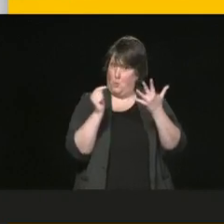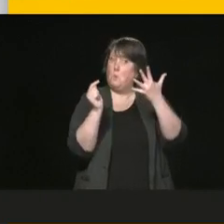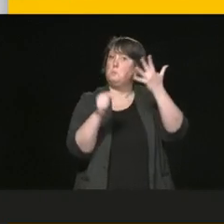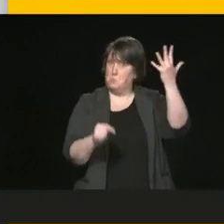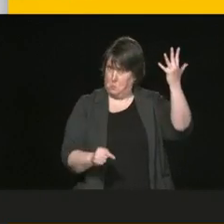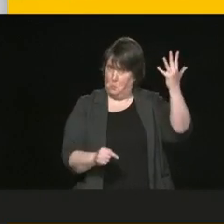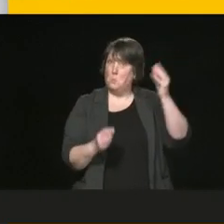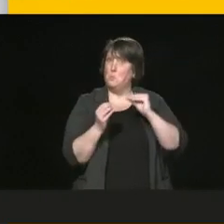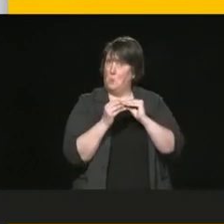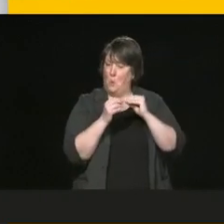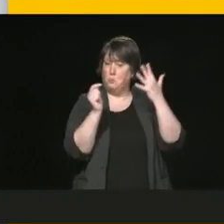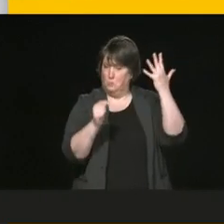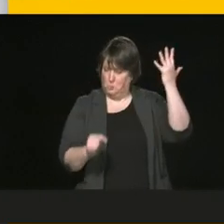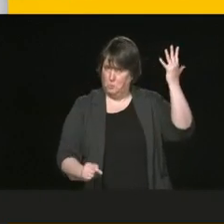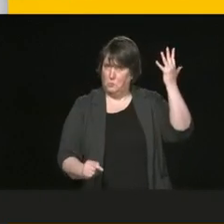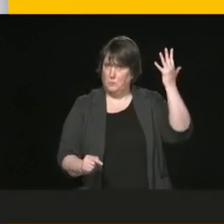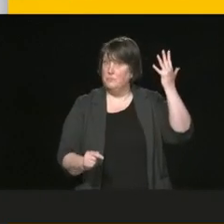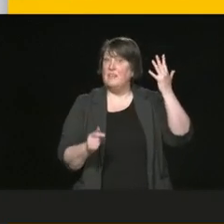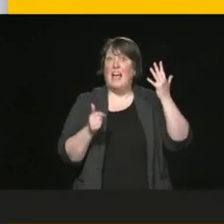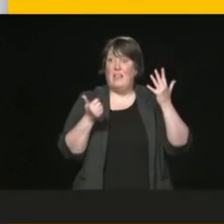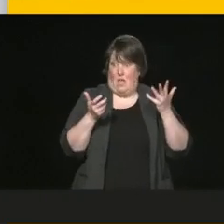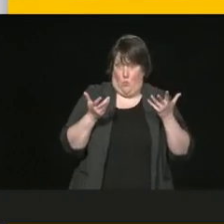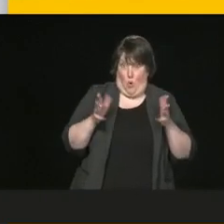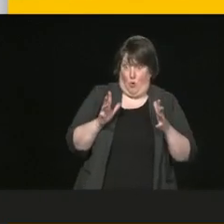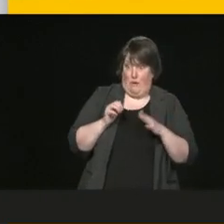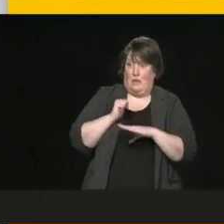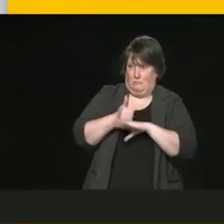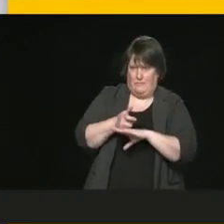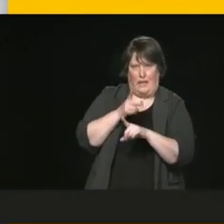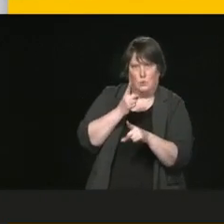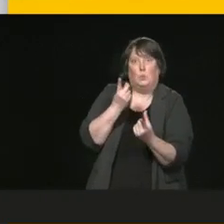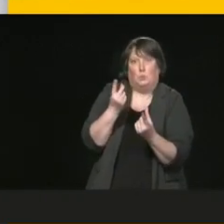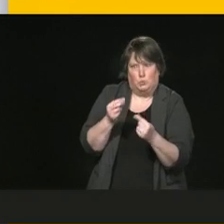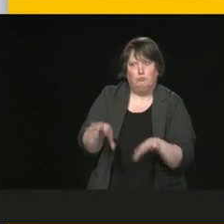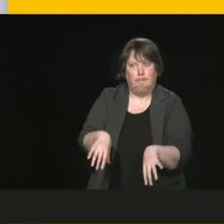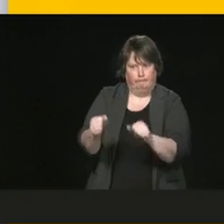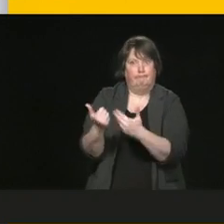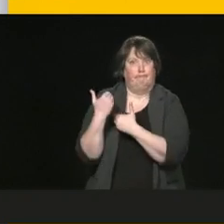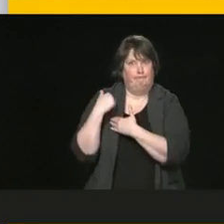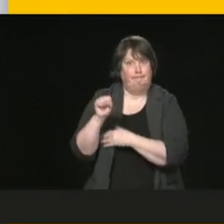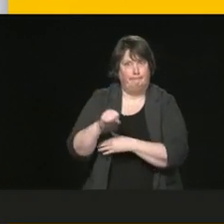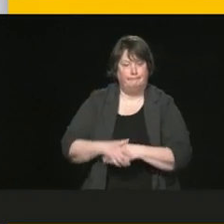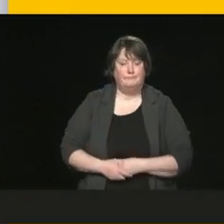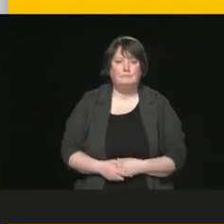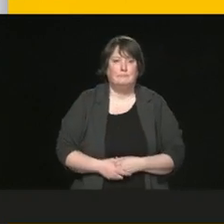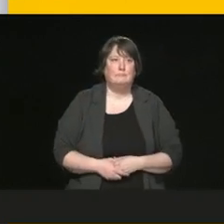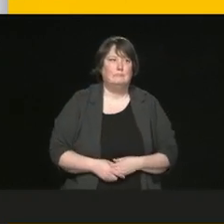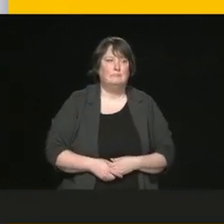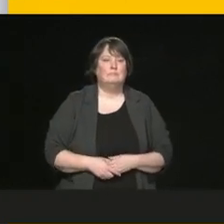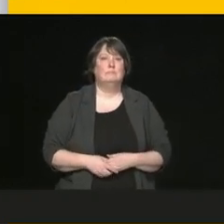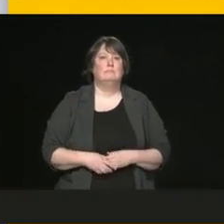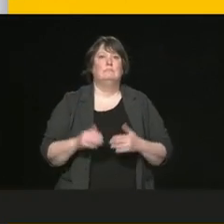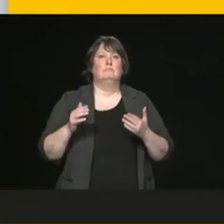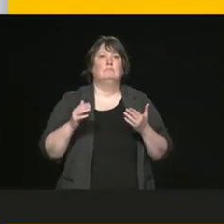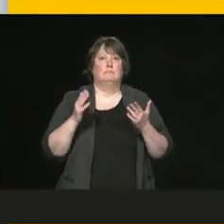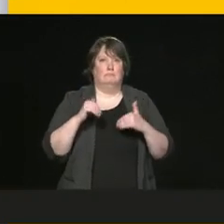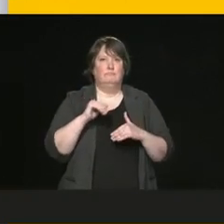WE WILL CONTINUE TO LOOK AT TAKING MORE MEASURES AND WE WILL ENSURE THAT THE MEASURES IN PLACE ARE PROPERLY FOLLOWED.